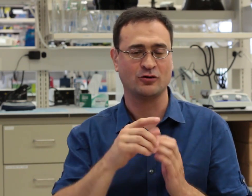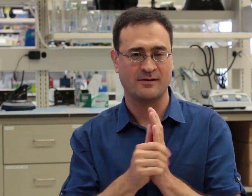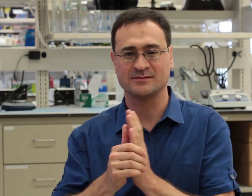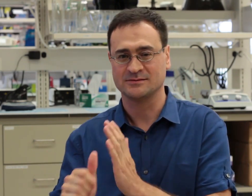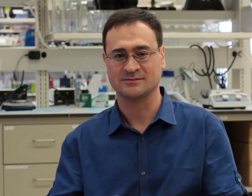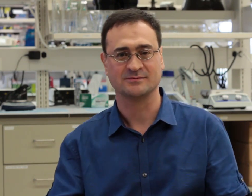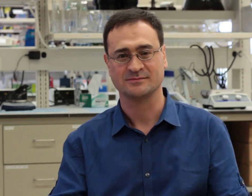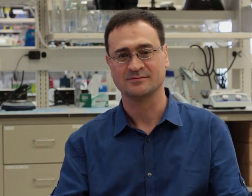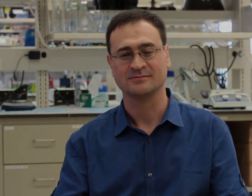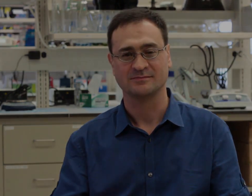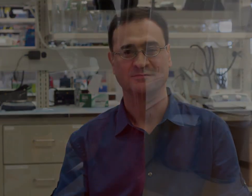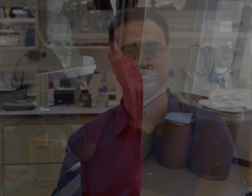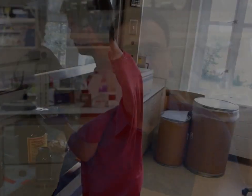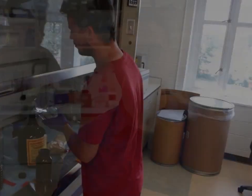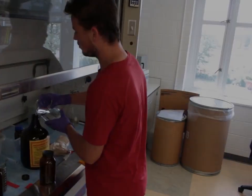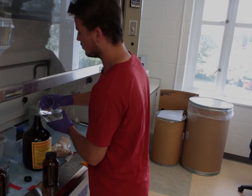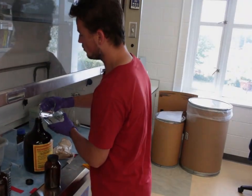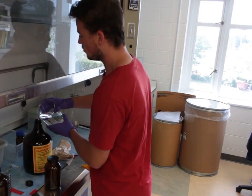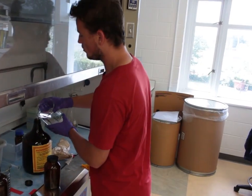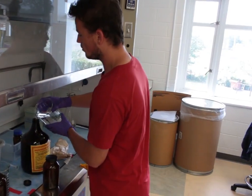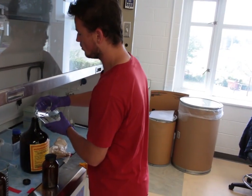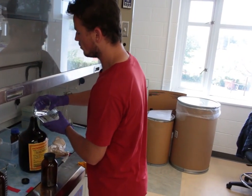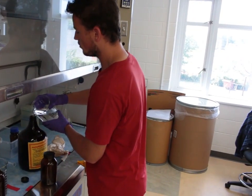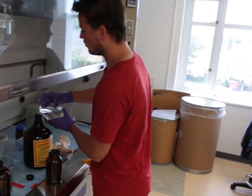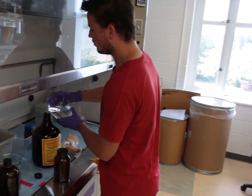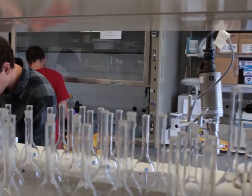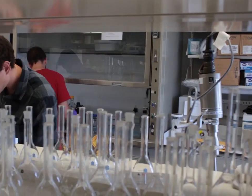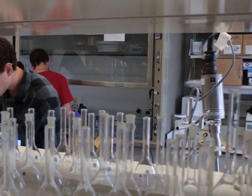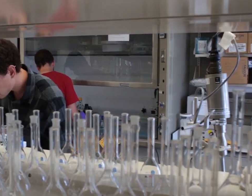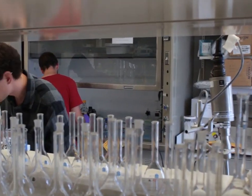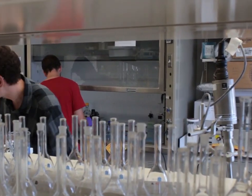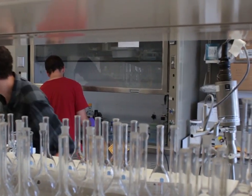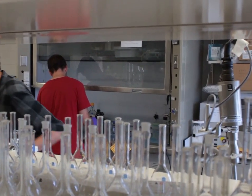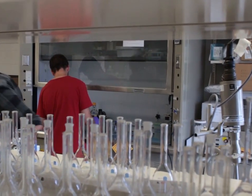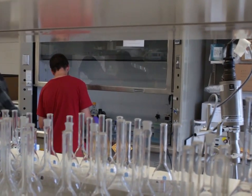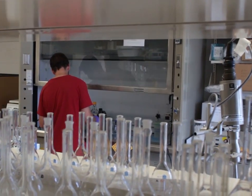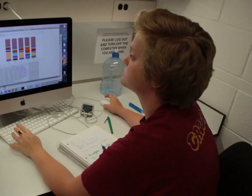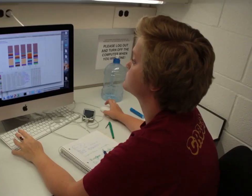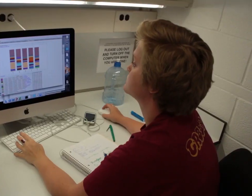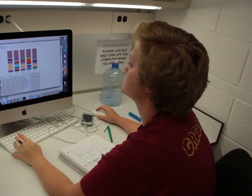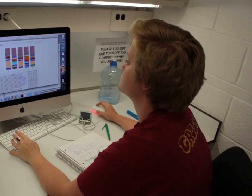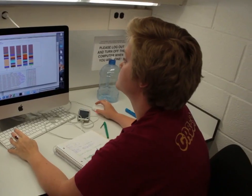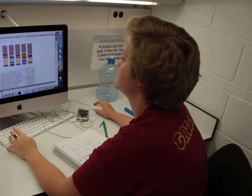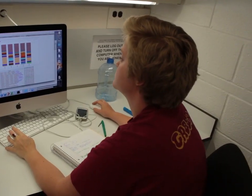to get more of their skills and expertise. Derek and his students shared how they overcame some of the challenges they faced, and they gave us some advice for students